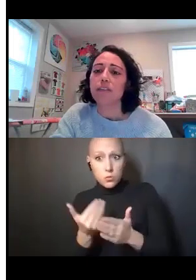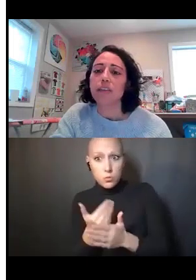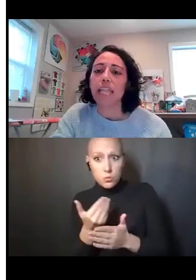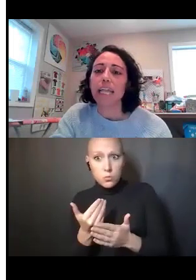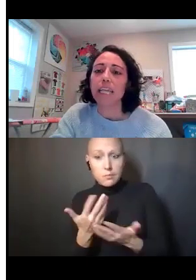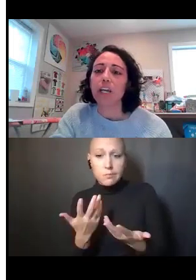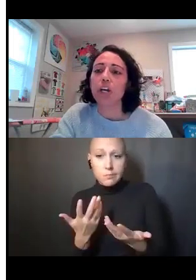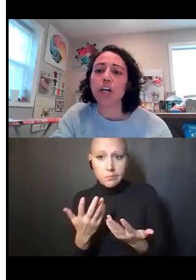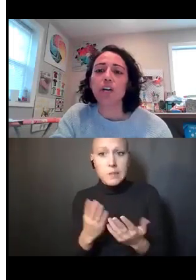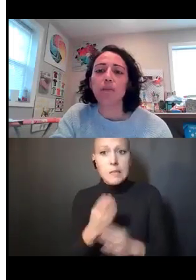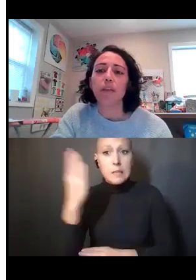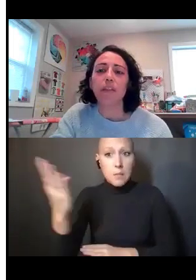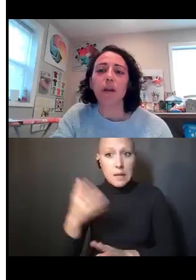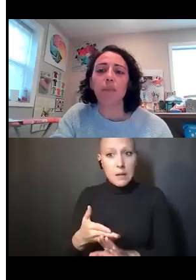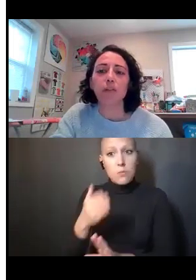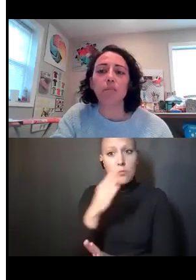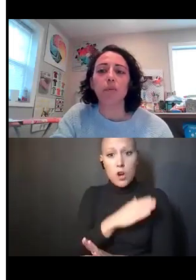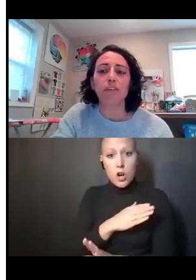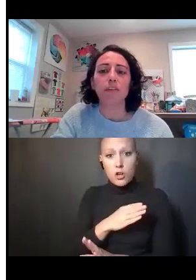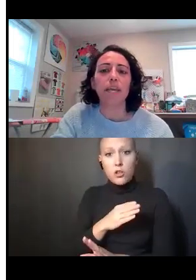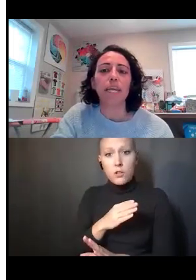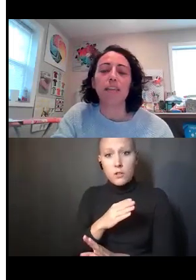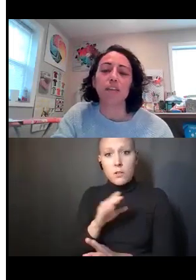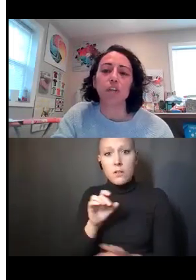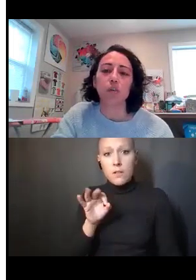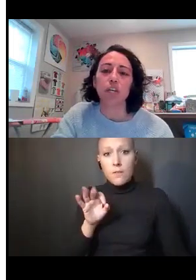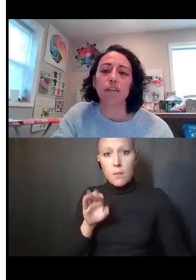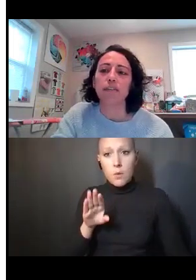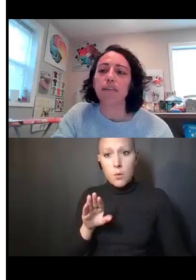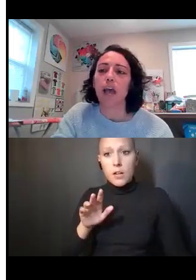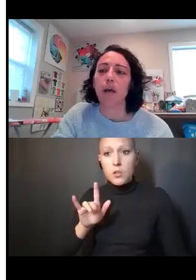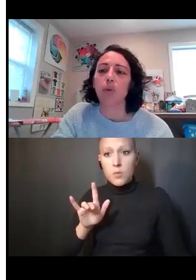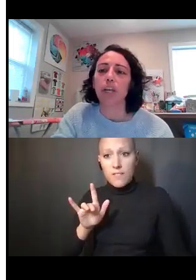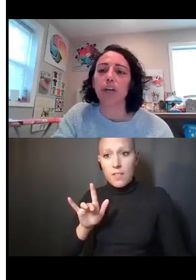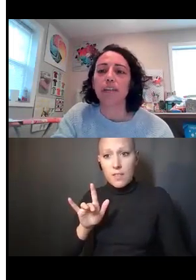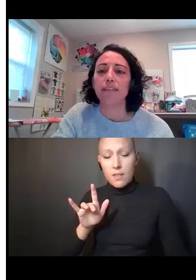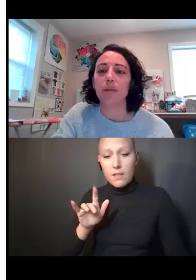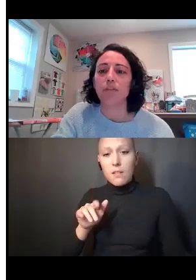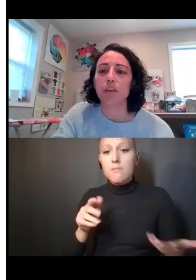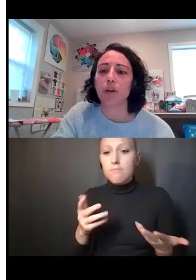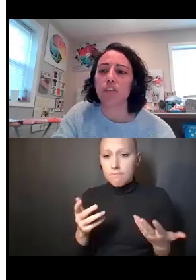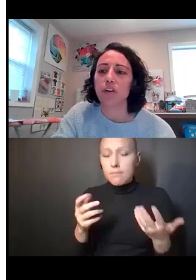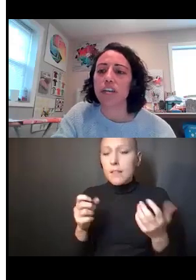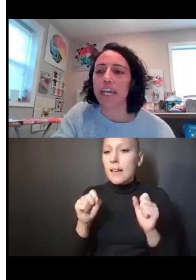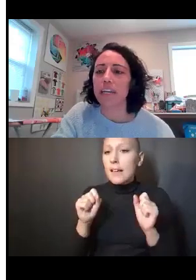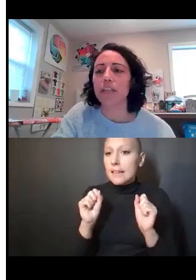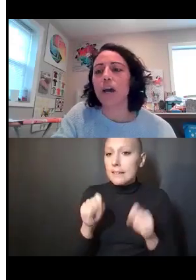This could likely occur when there are multiple participating institutions. We're hearing that some reviewers are negatively